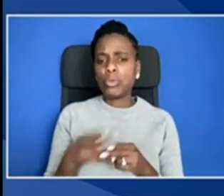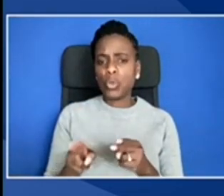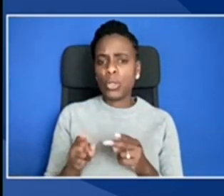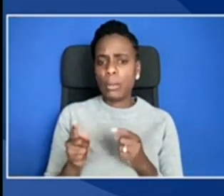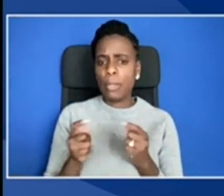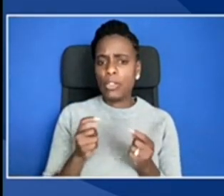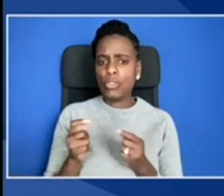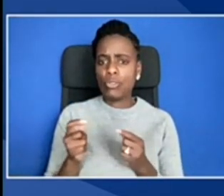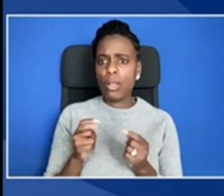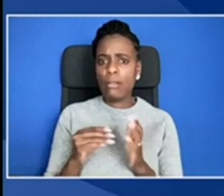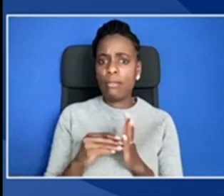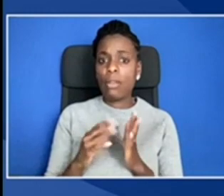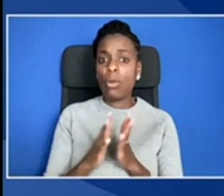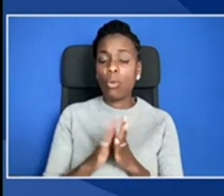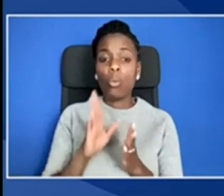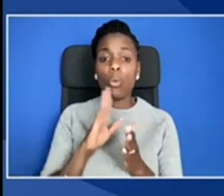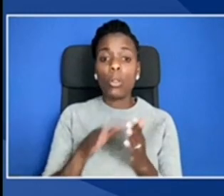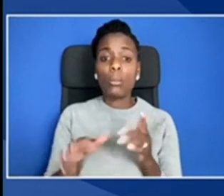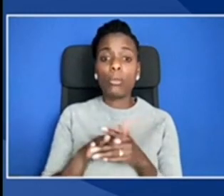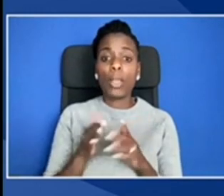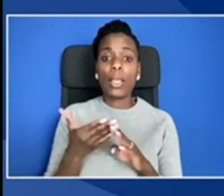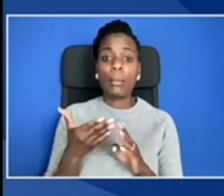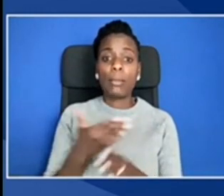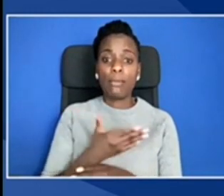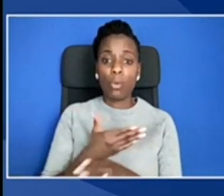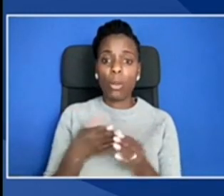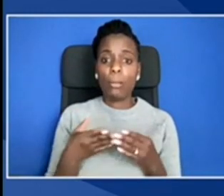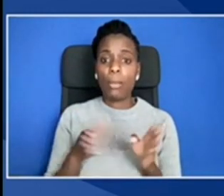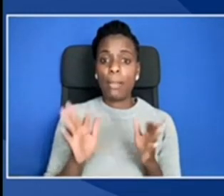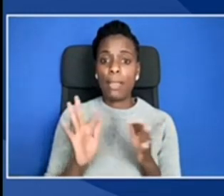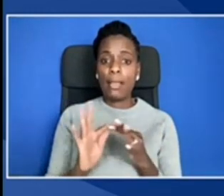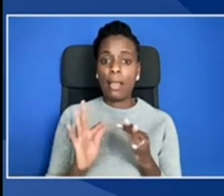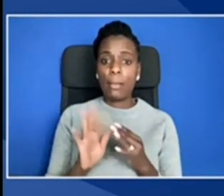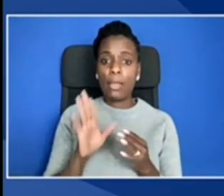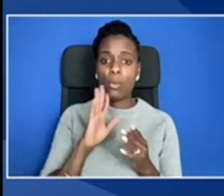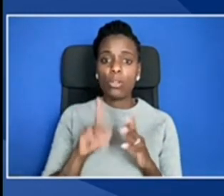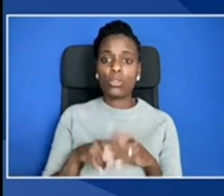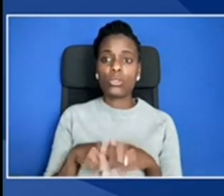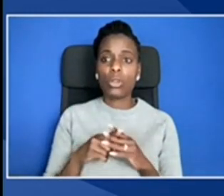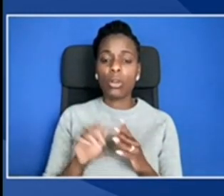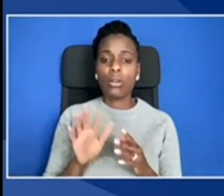before public comment, which is beginning in approximately 45 minutes.